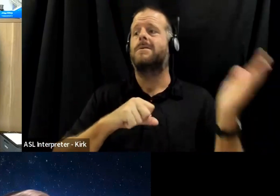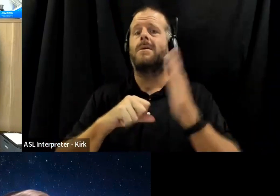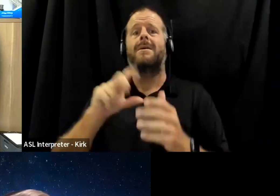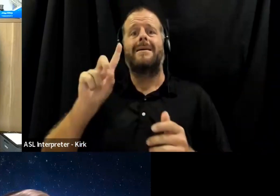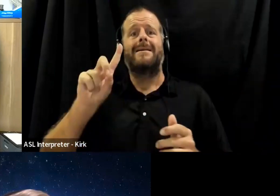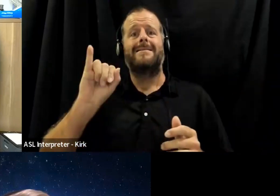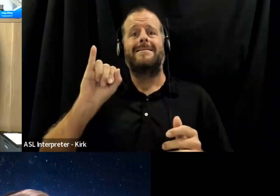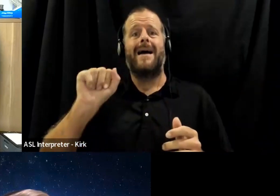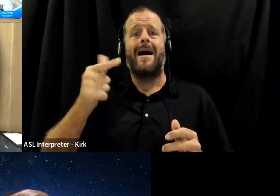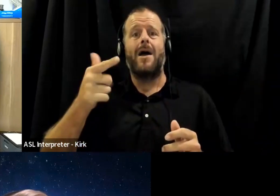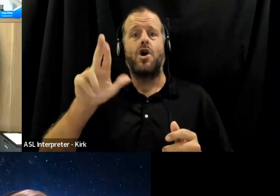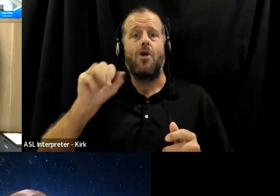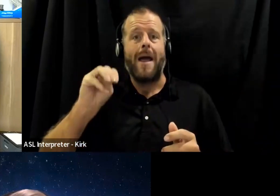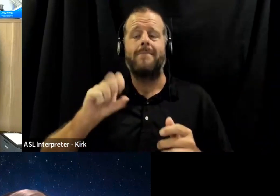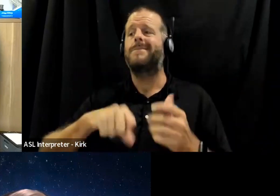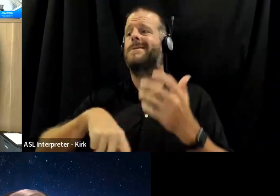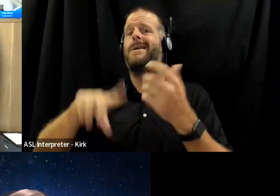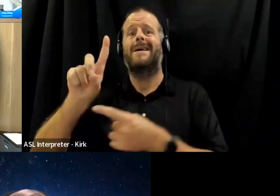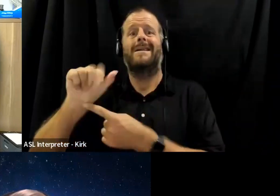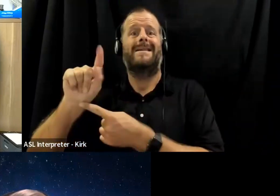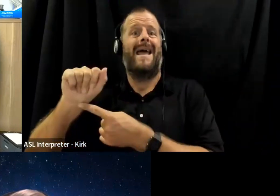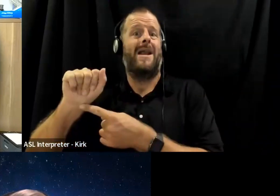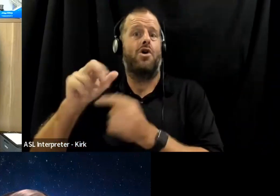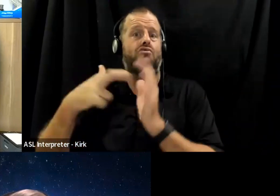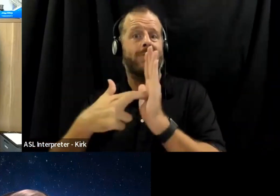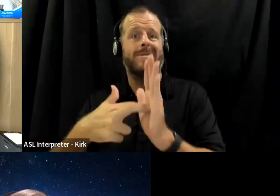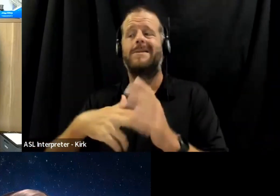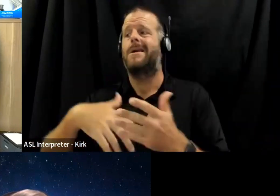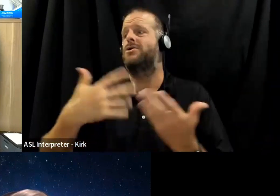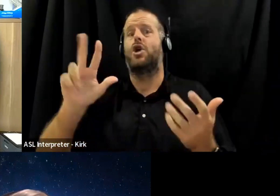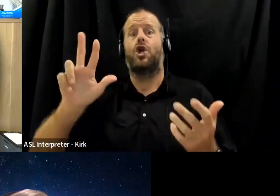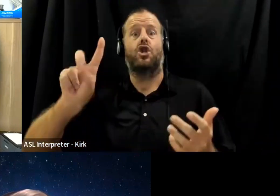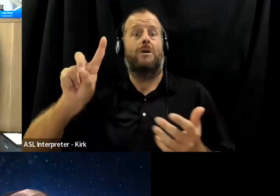representations, and 3d prints of objects.